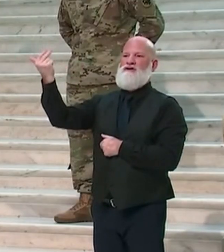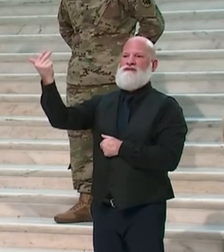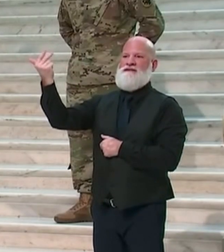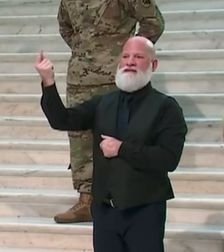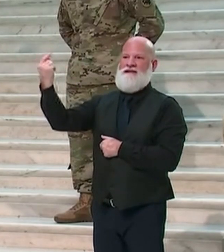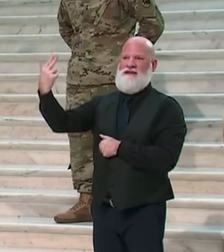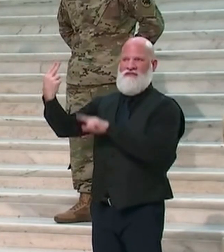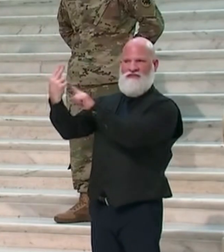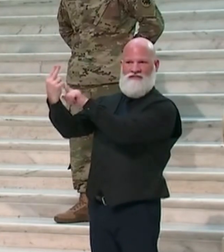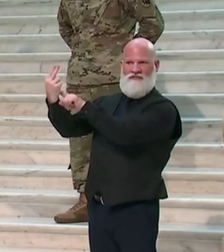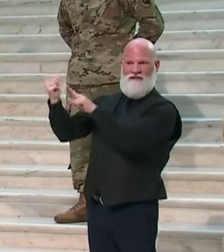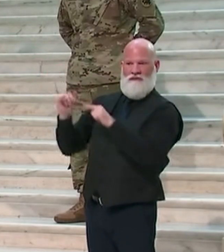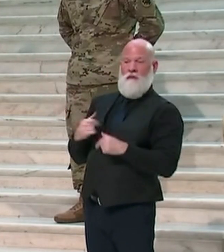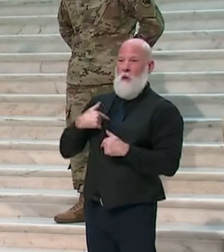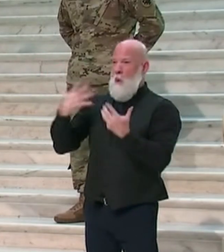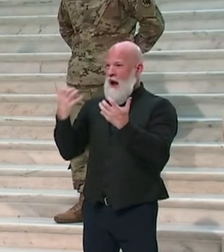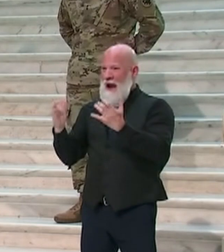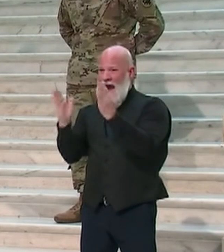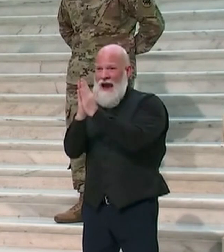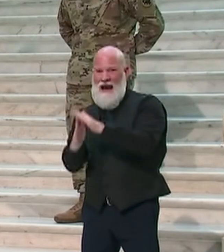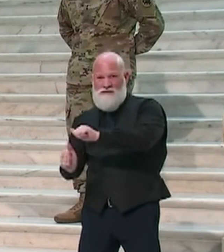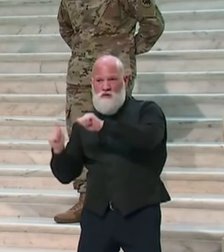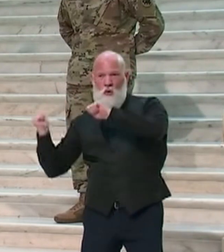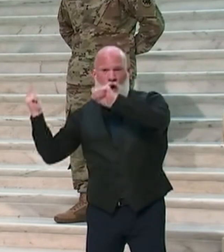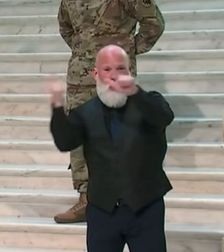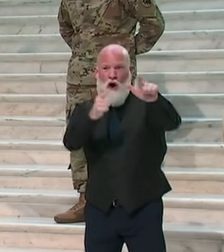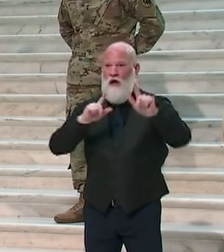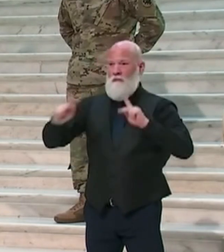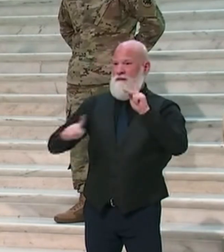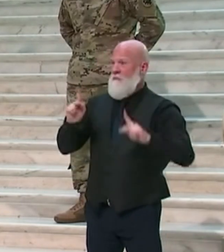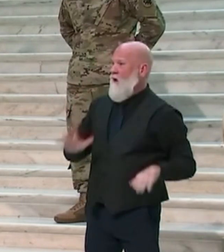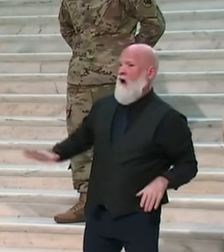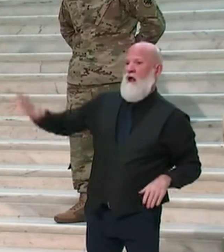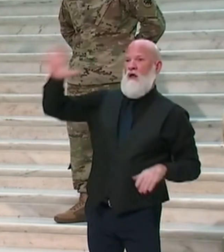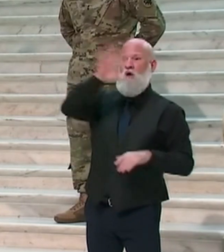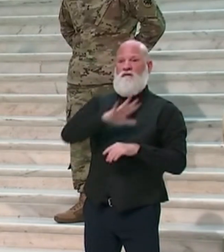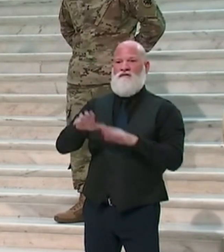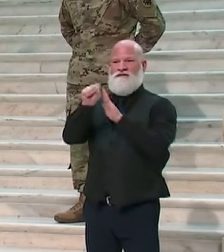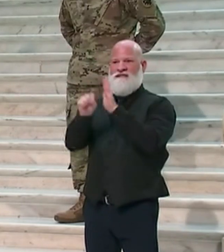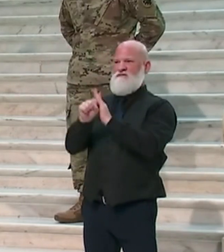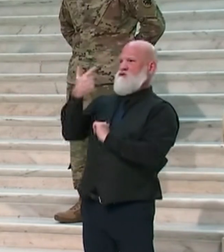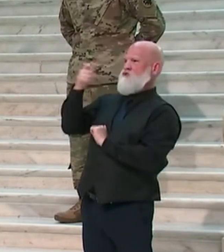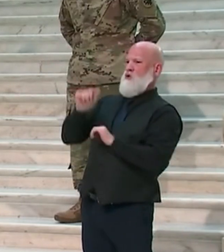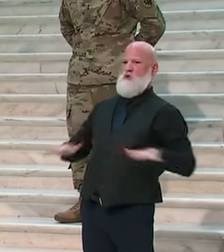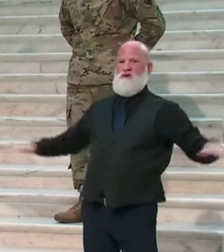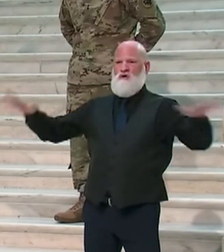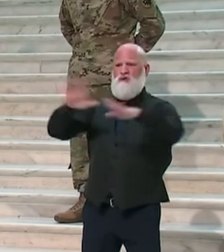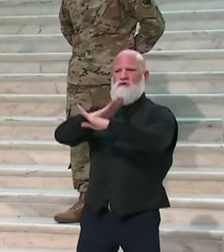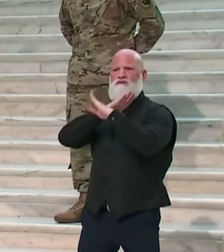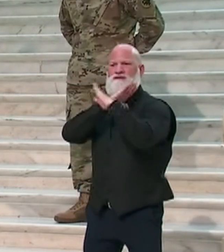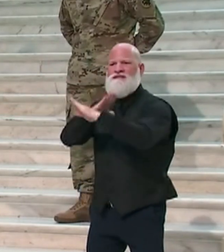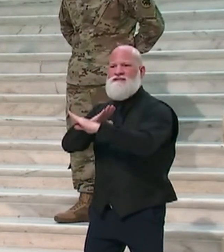PROTECT GEORGIANS HE STILL WANTS THOSE WITH UNDERLYING CONDITIONS TO SHELTER IN PLACE WANTS THOSE WITH UNDERLYING CONDITIONS TO SHELTER IN PLACE UNTIL CONDITIONS TO SHELTER IN PLACE UNTIL MAY 13TH. UNTIL MAY 13TH. >> I LIKE TO ASK ALL GEORGIANS